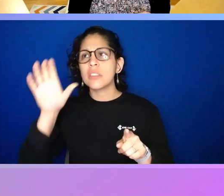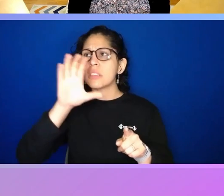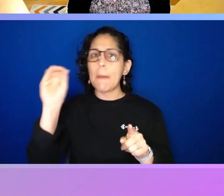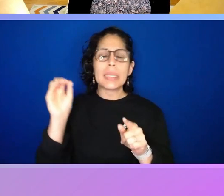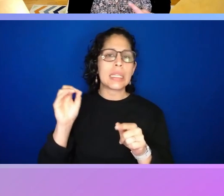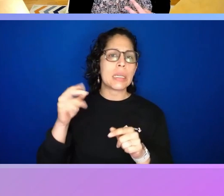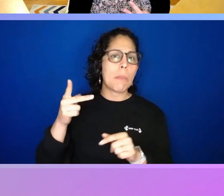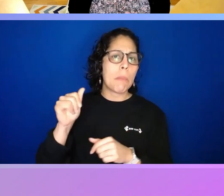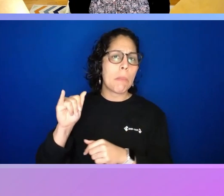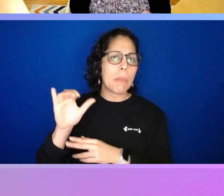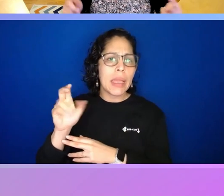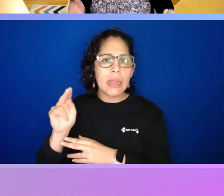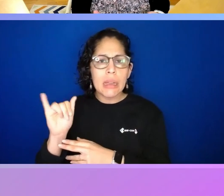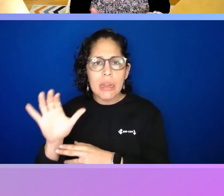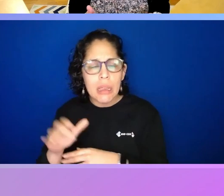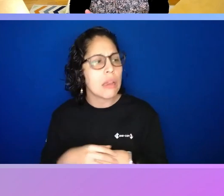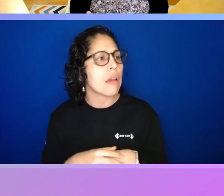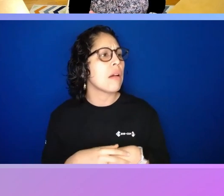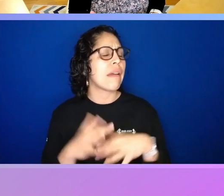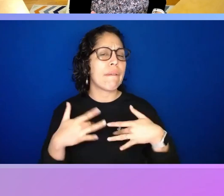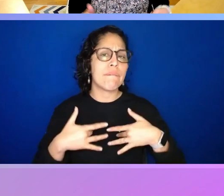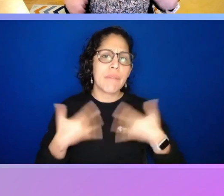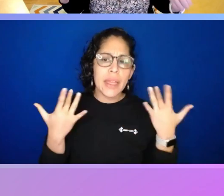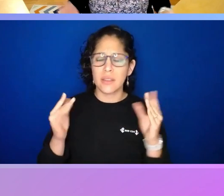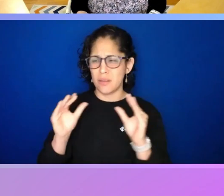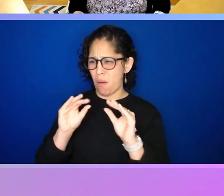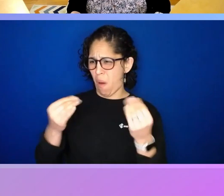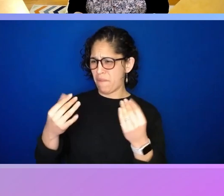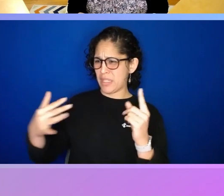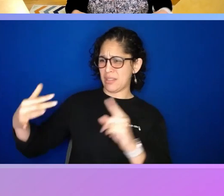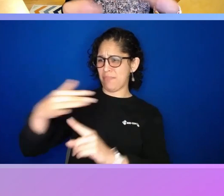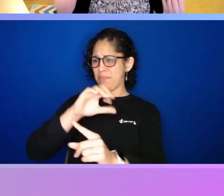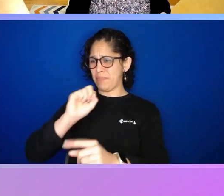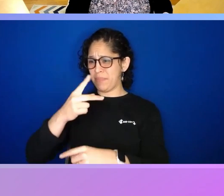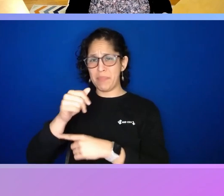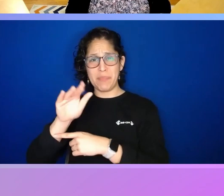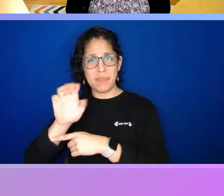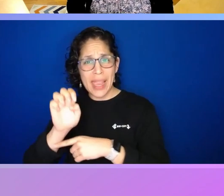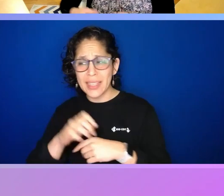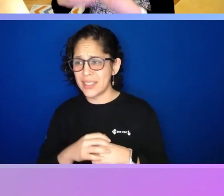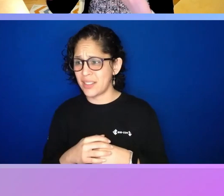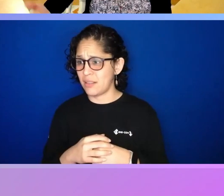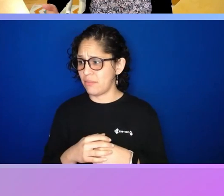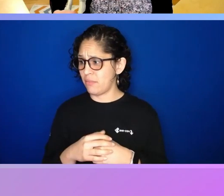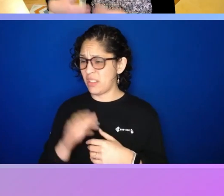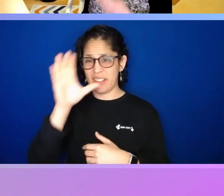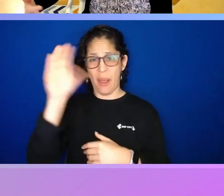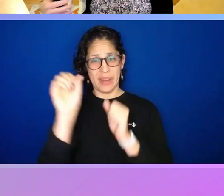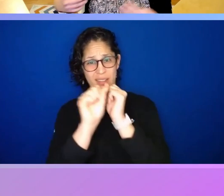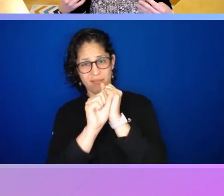this particular instance, but I would say that almost all of the images in this particular part of the demo